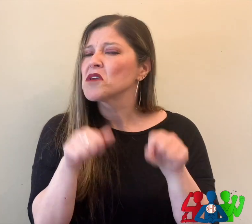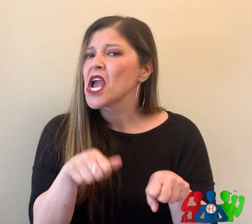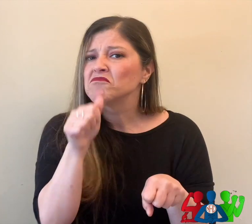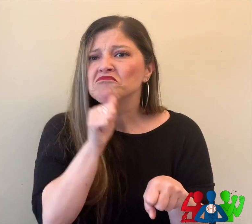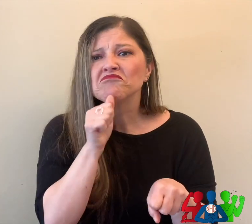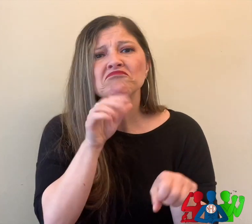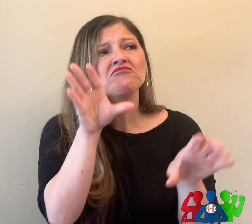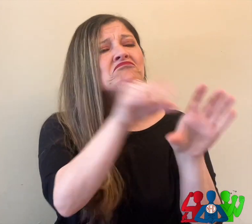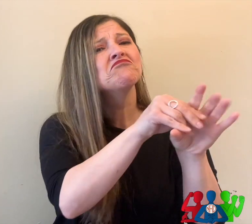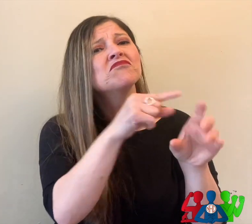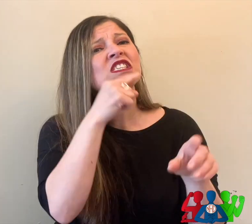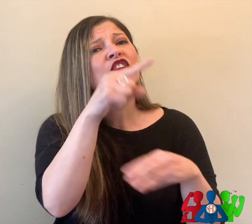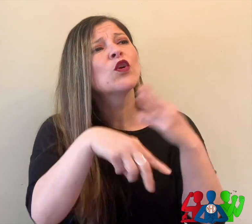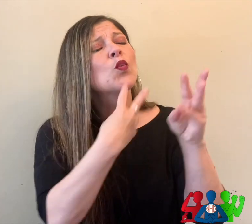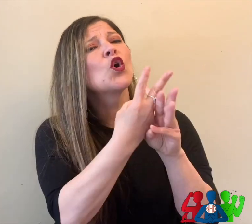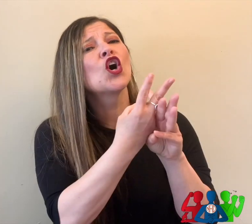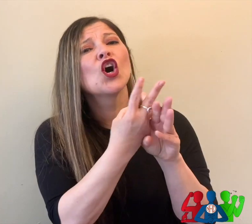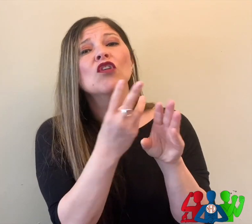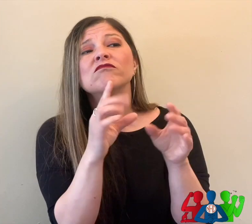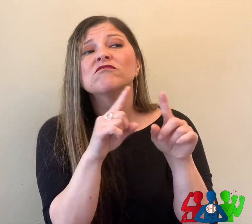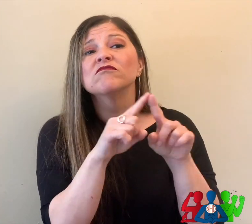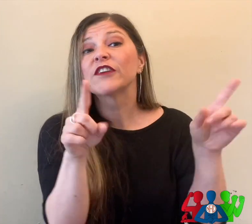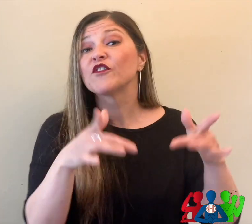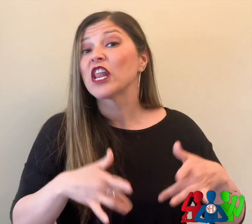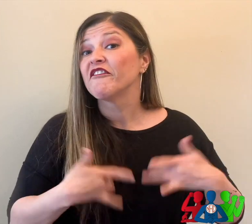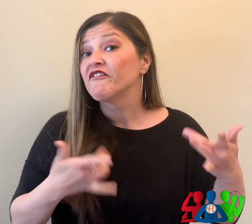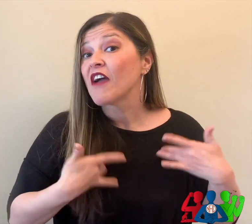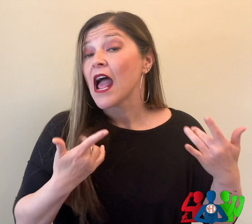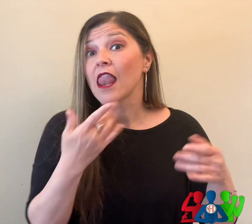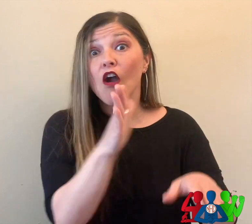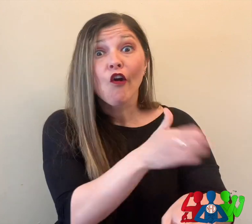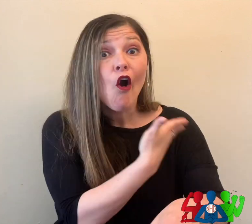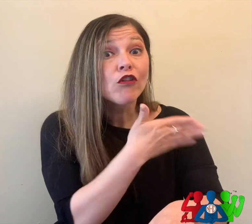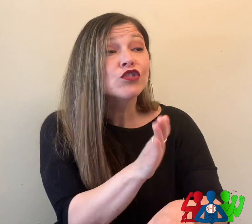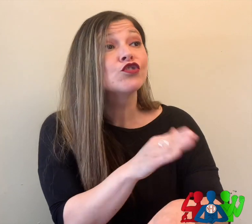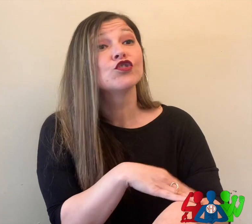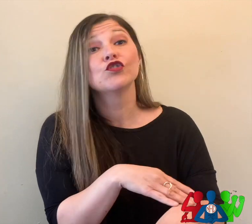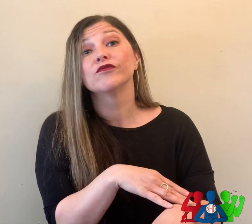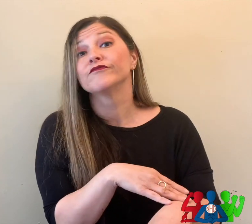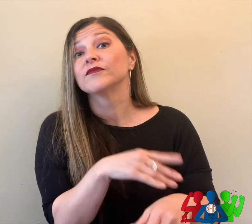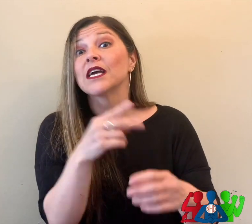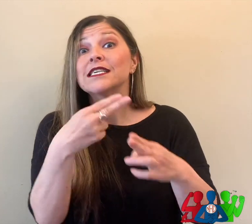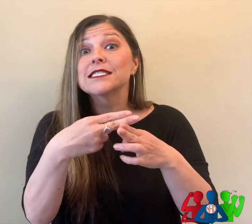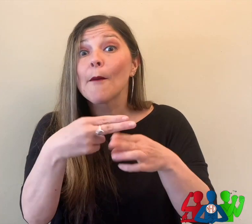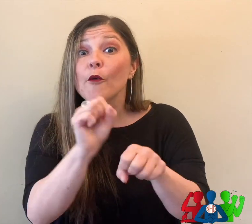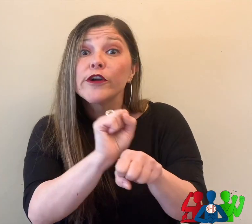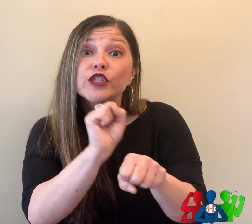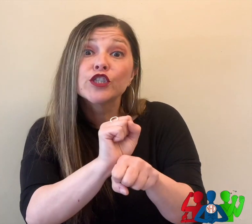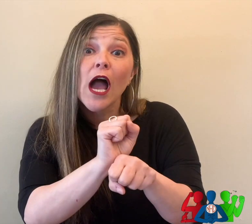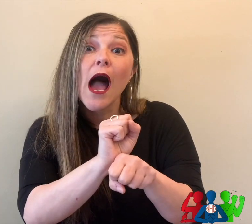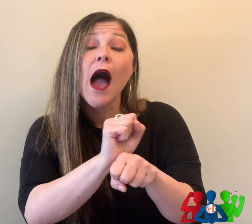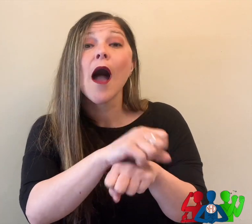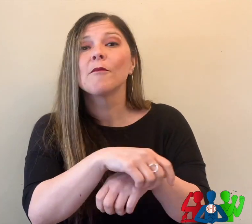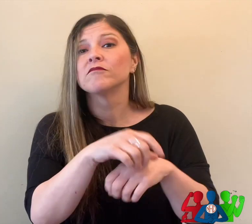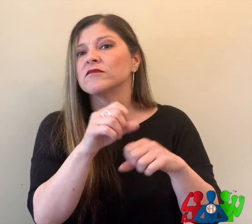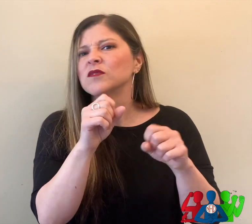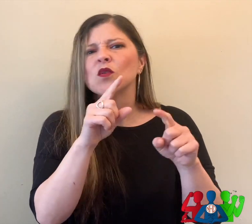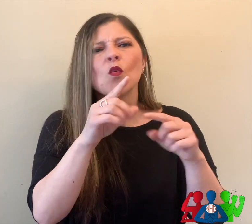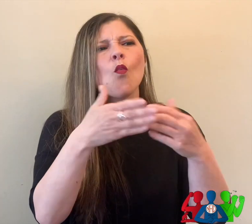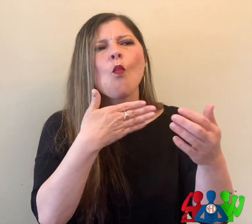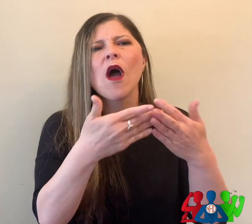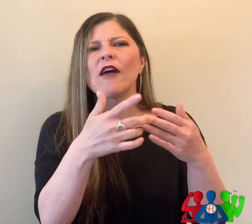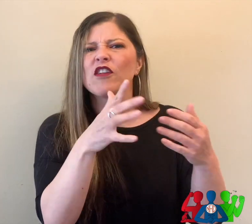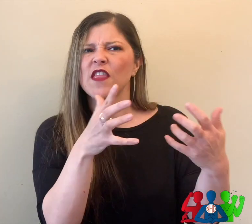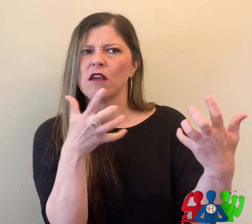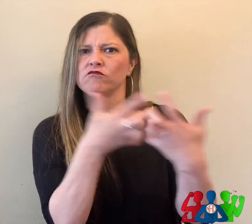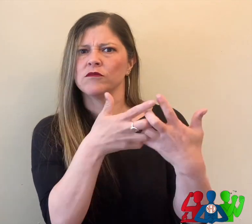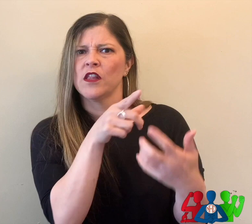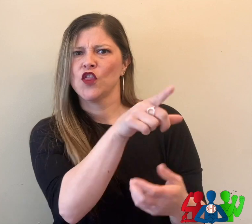call on teachers and other staff to provide that. You may want to include events in the hearing